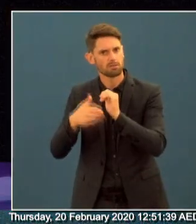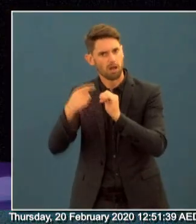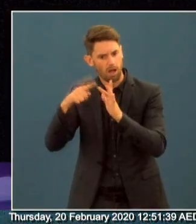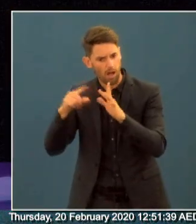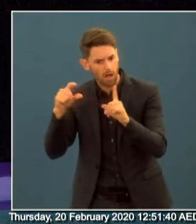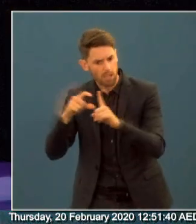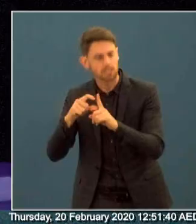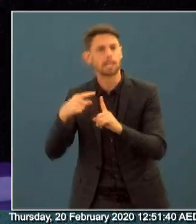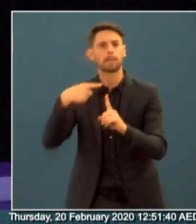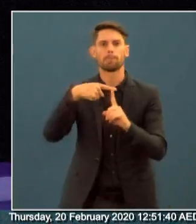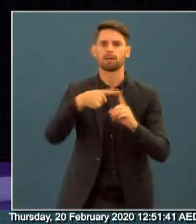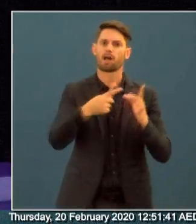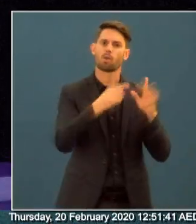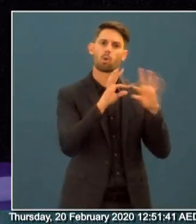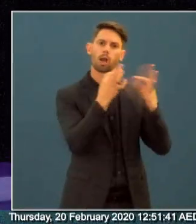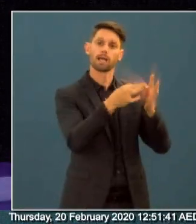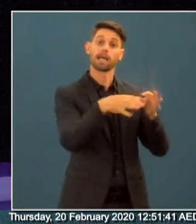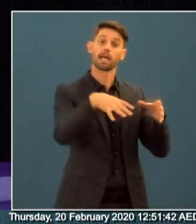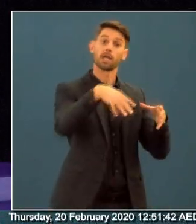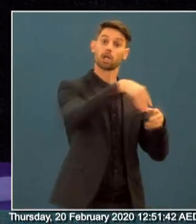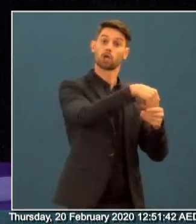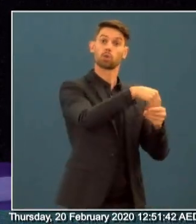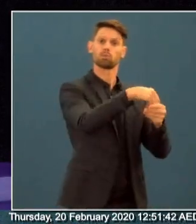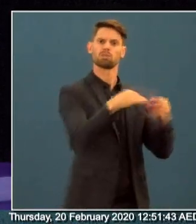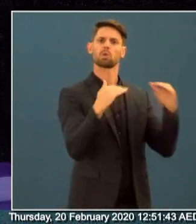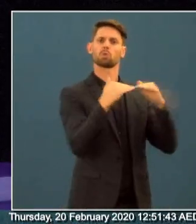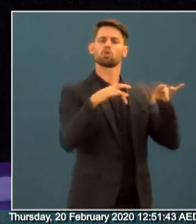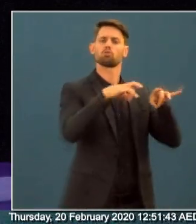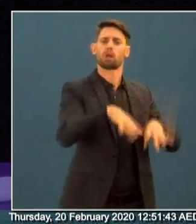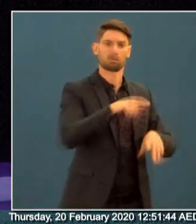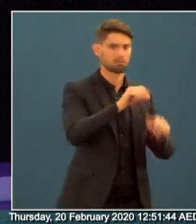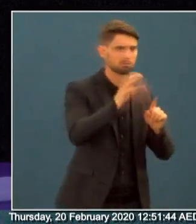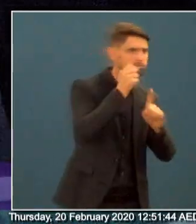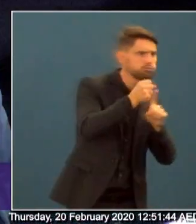because they've been absolutely vital, haven't they, in getting these issues... They have been.